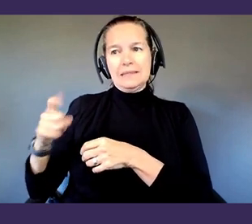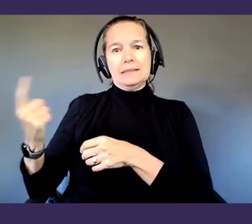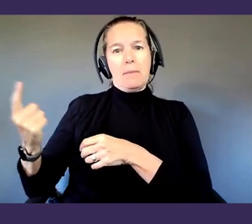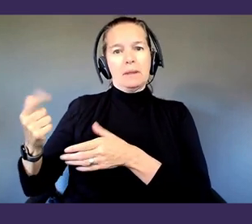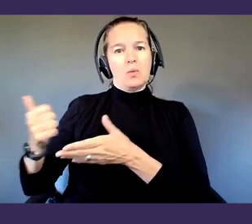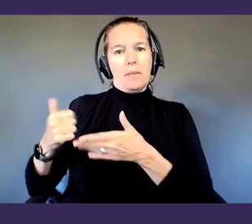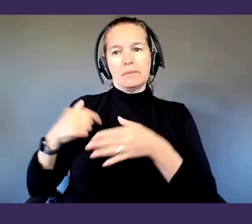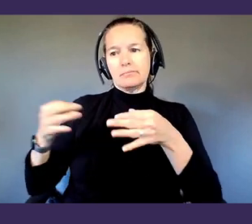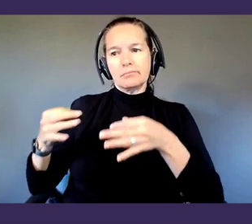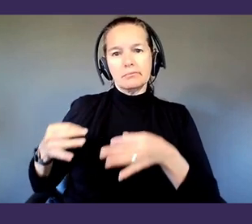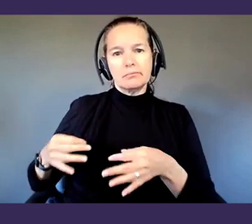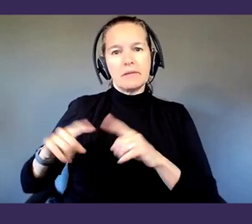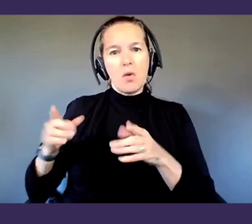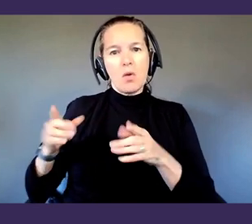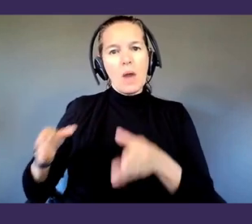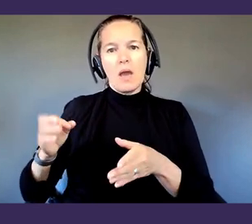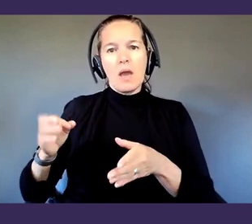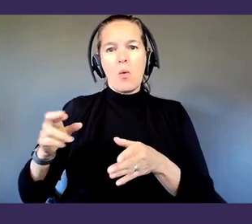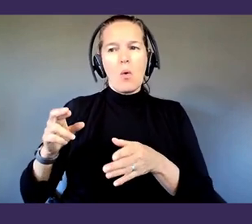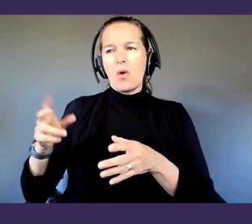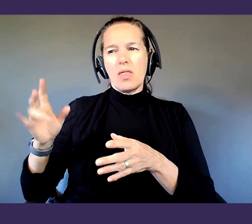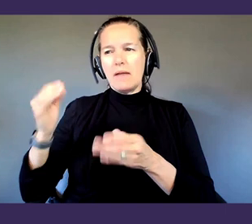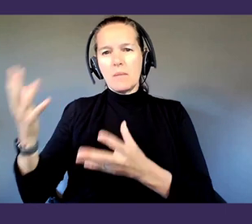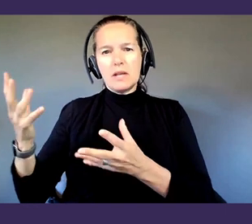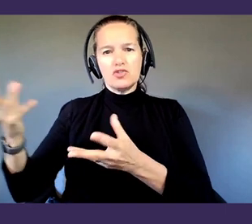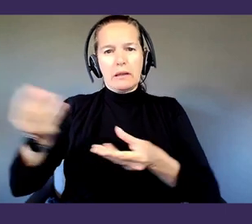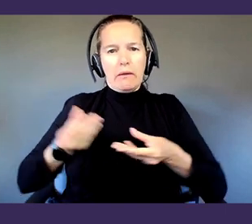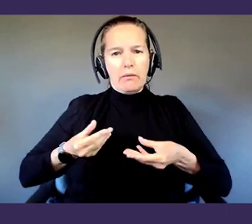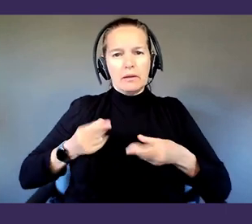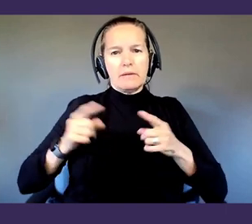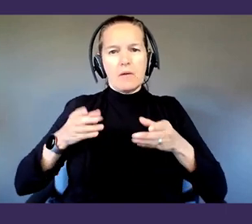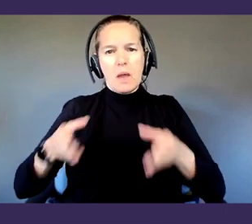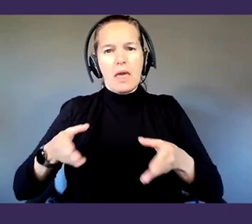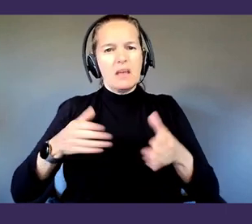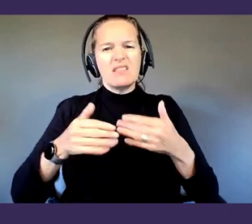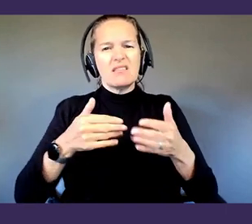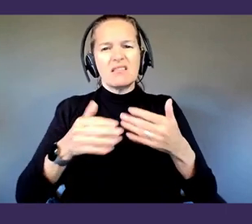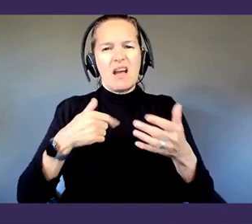or to be conveyed in a different way. And that's okay. I'm still able to make my own decision.